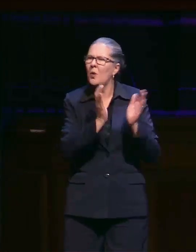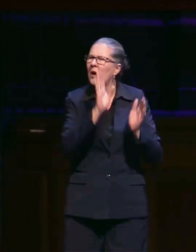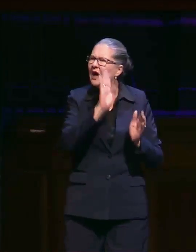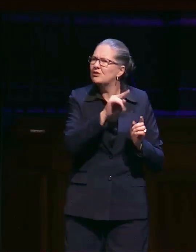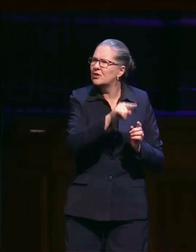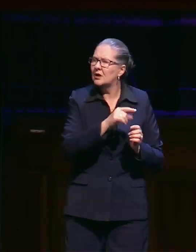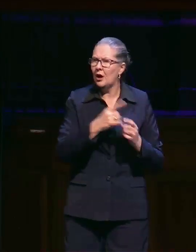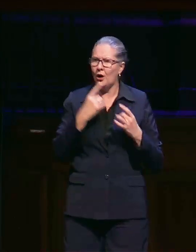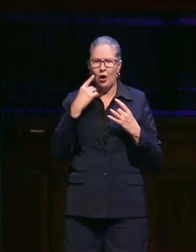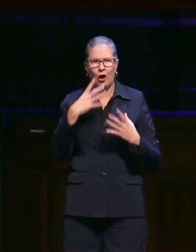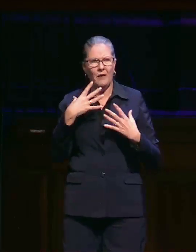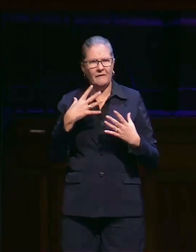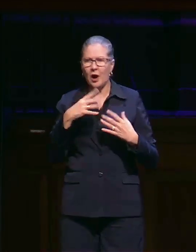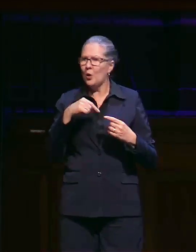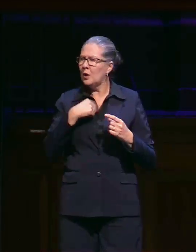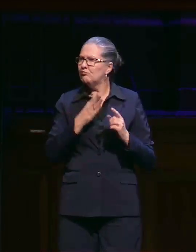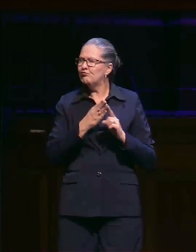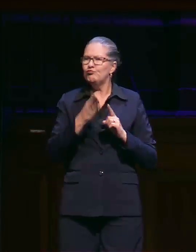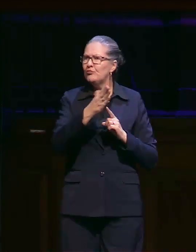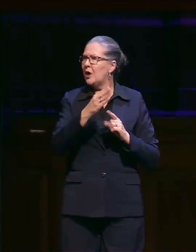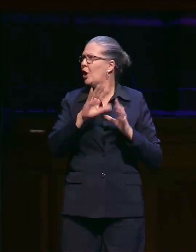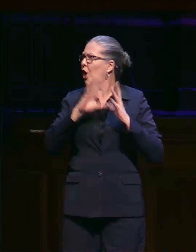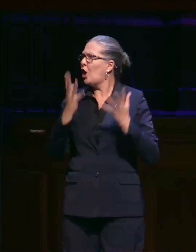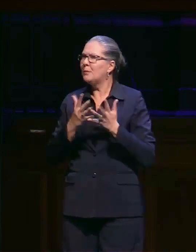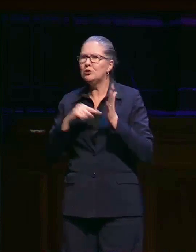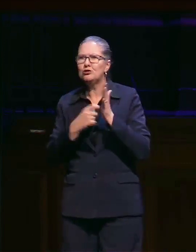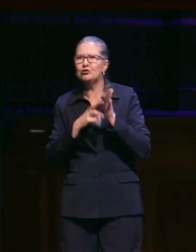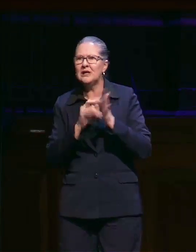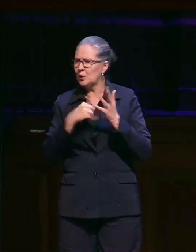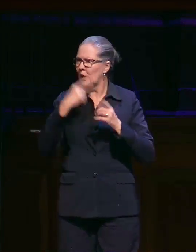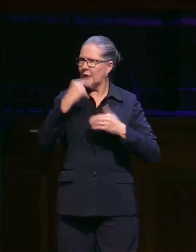forefront of global trends because we can move faster and sometimes further